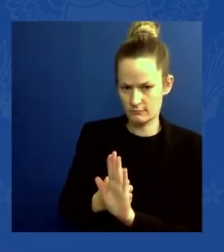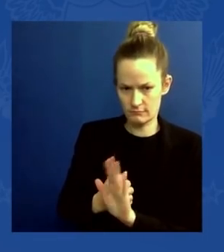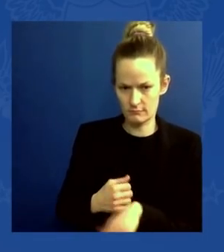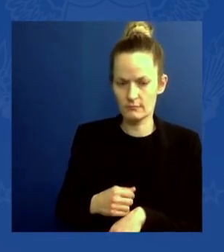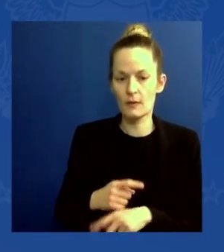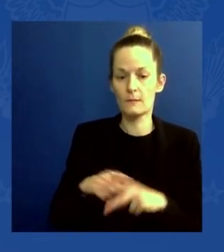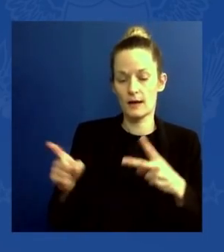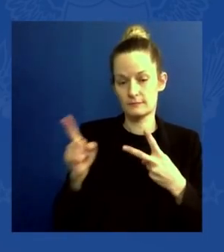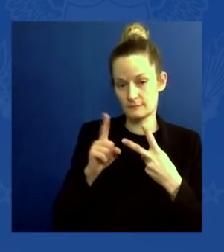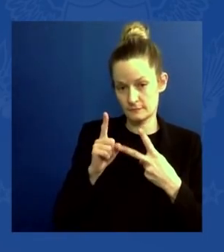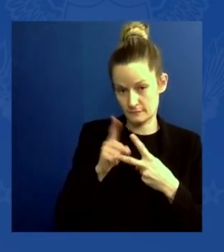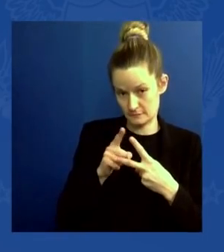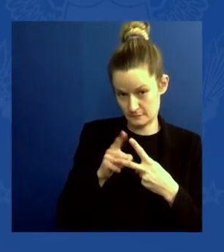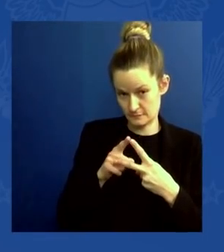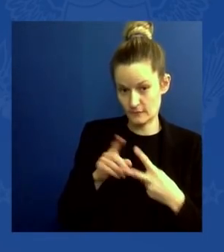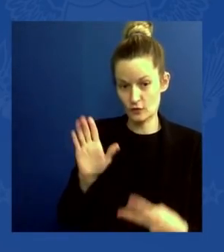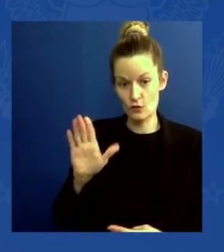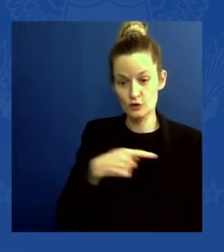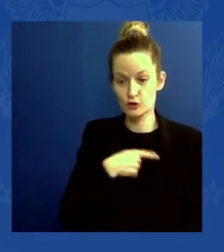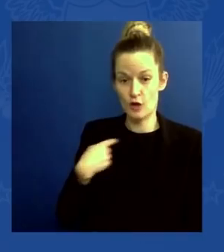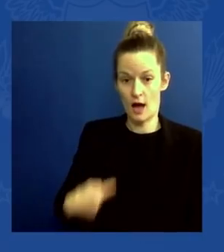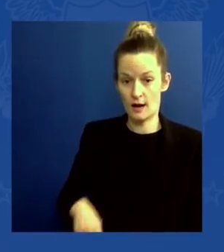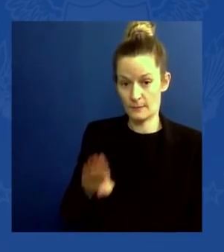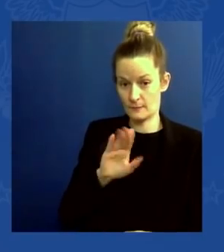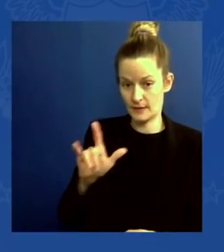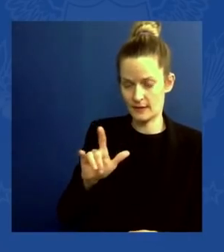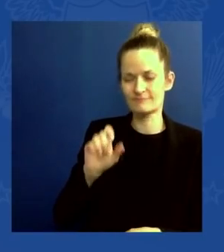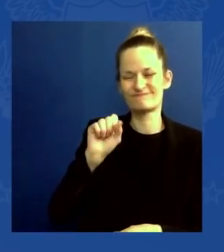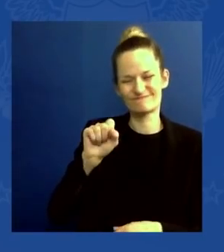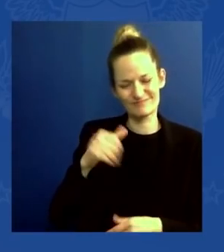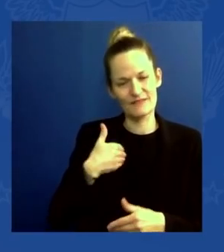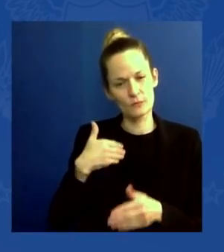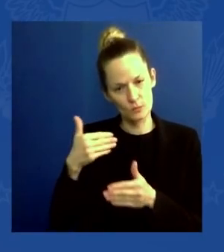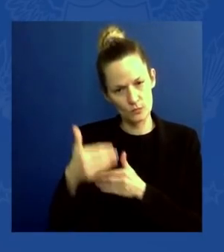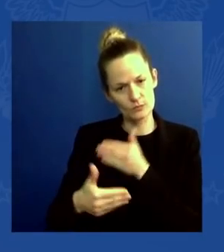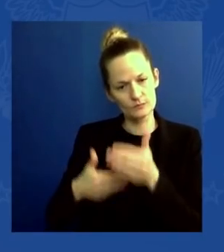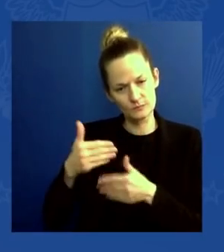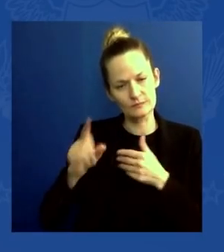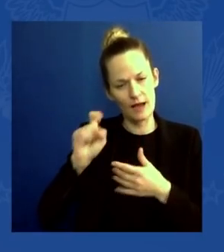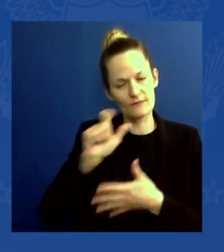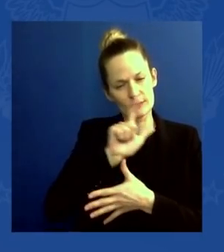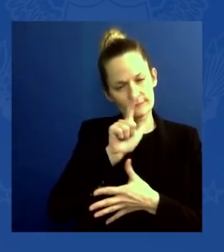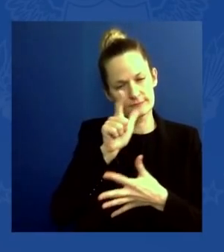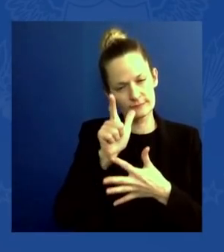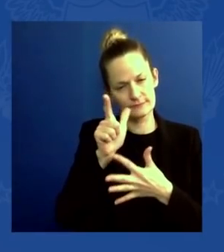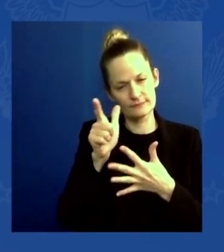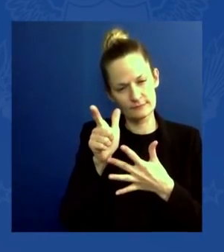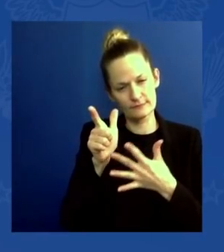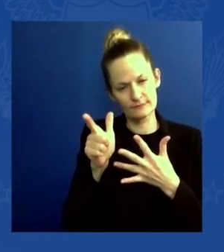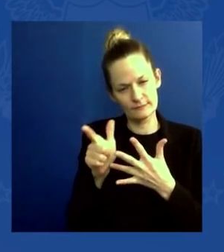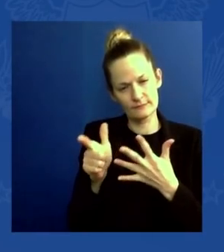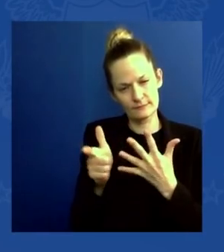The next thing is Build Back Better. The Press: So, when do you plan to do that? The President: Well, in order. I'm going to take one more question, and then --